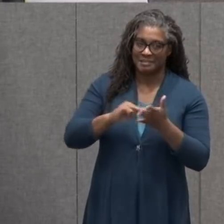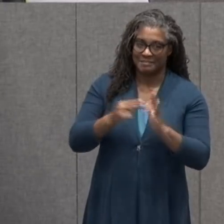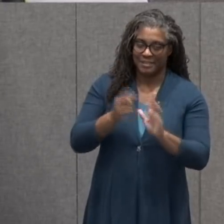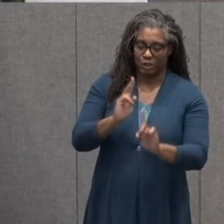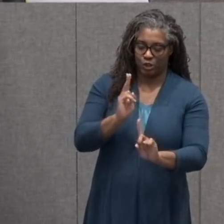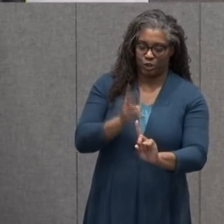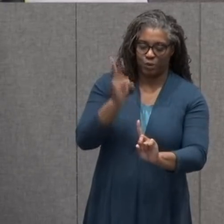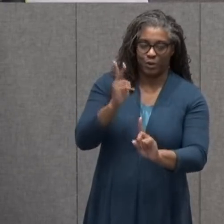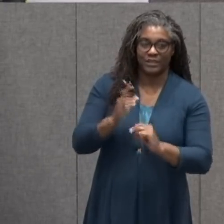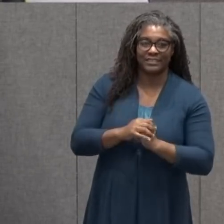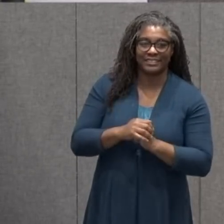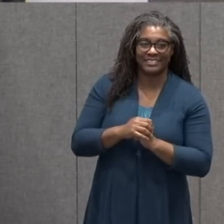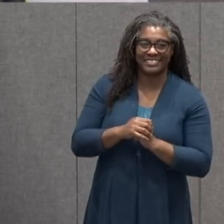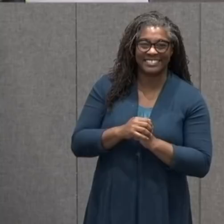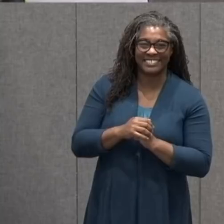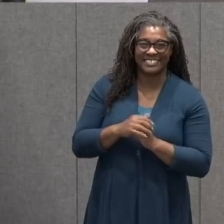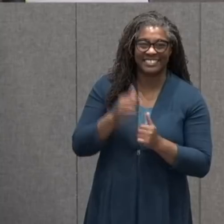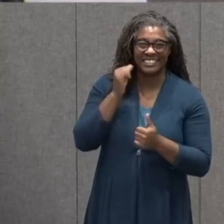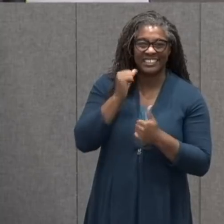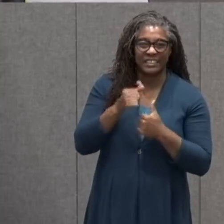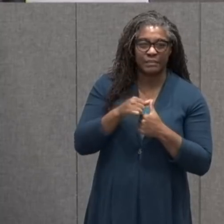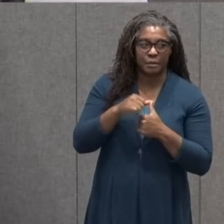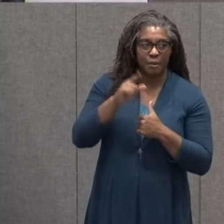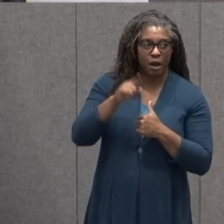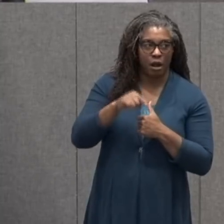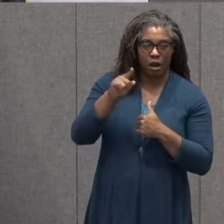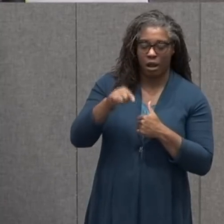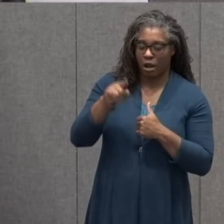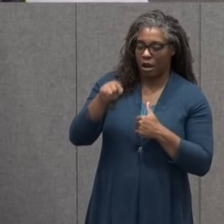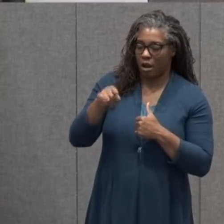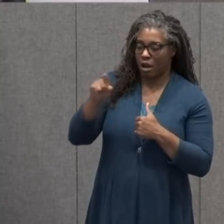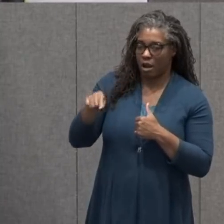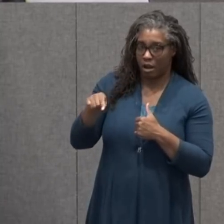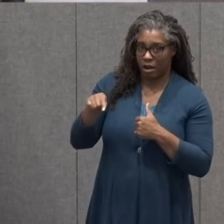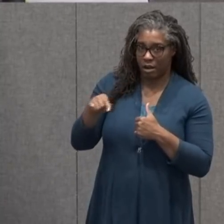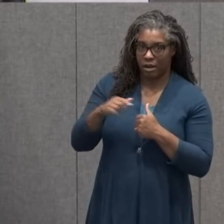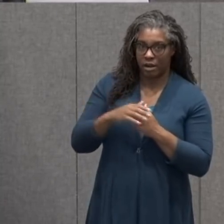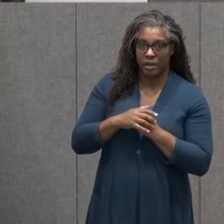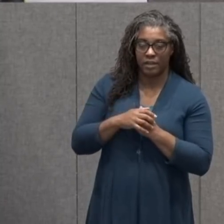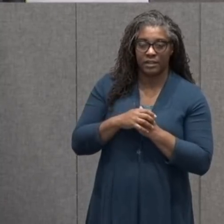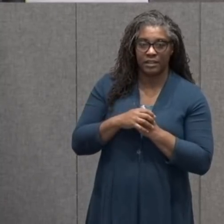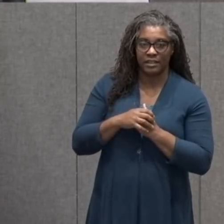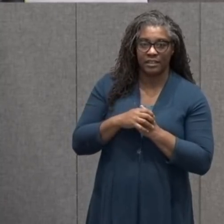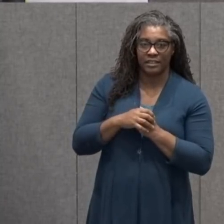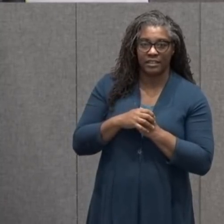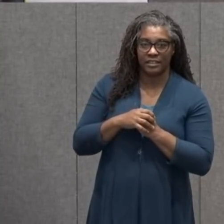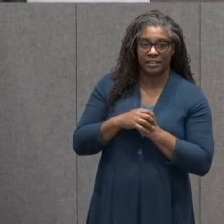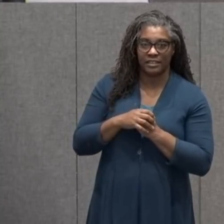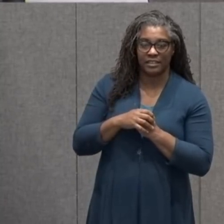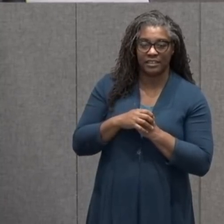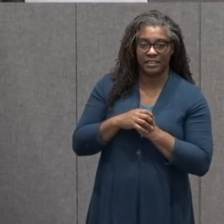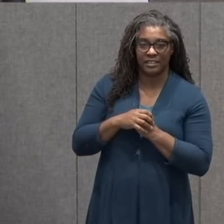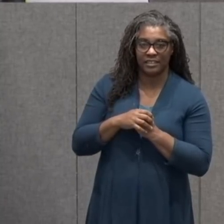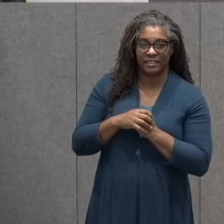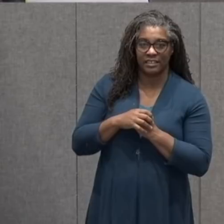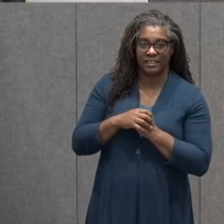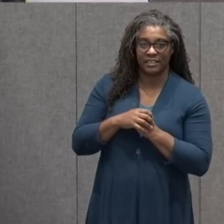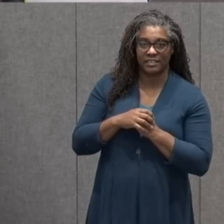Remember when we do tally marks, I'm gonna add another tally here, and then I'm gonna cut across for five.